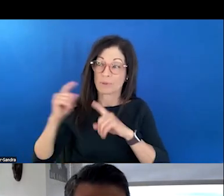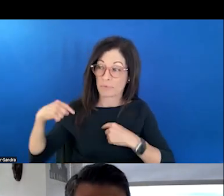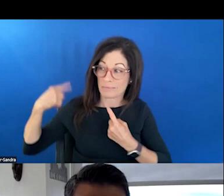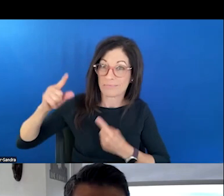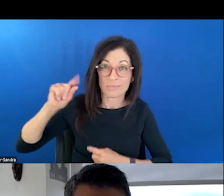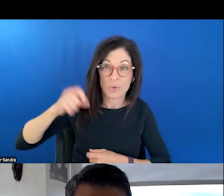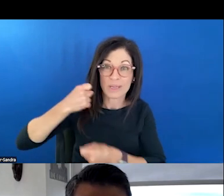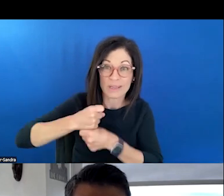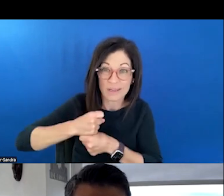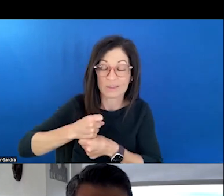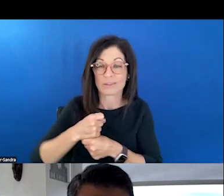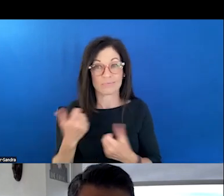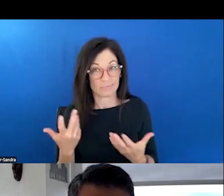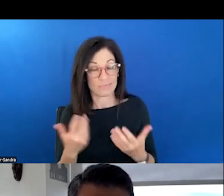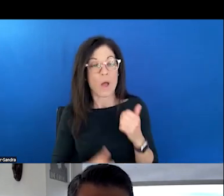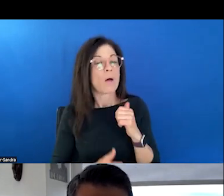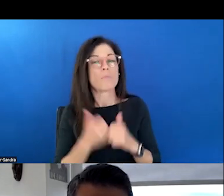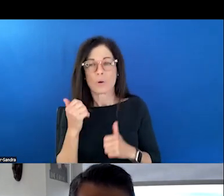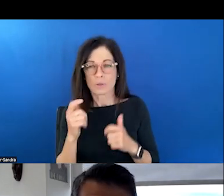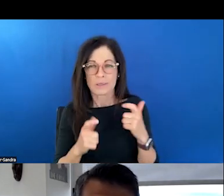COUPLE OF DECADES.